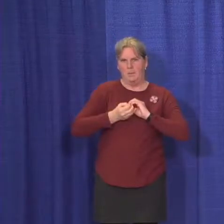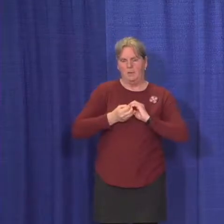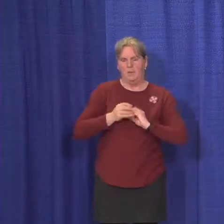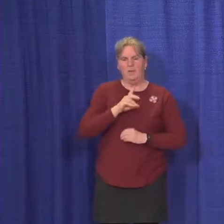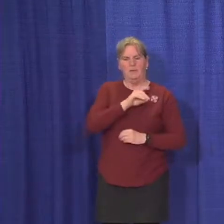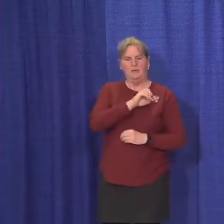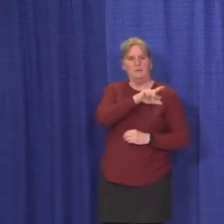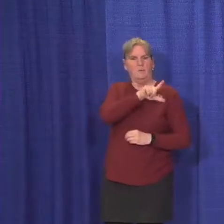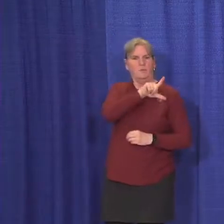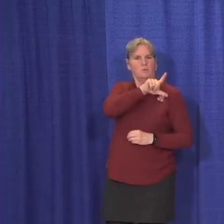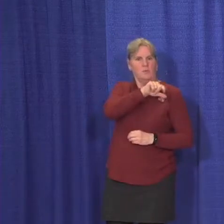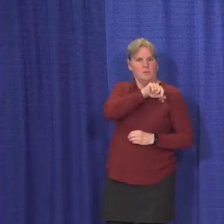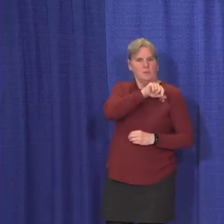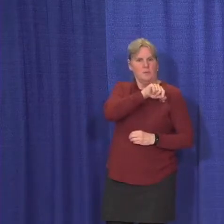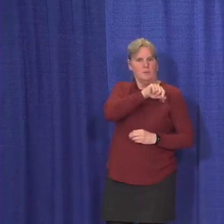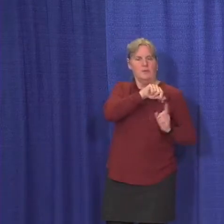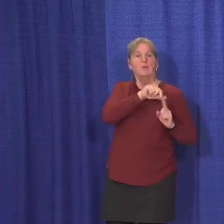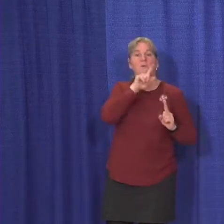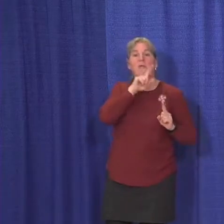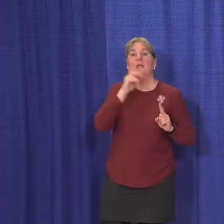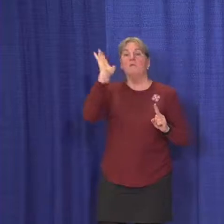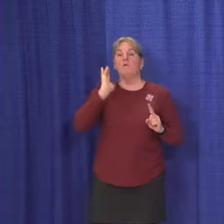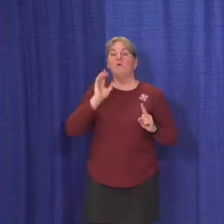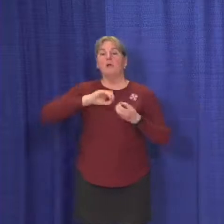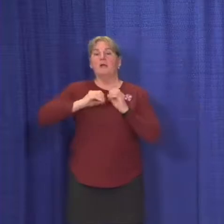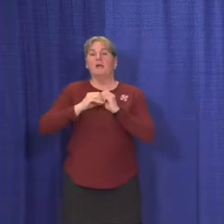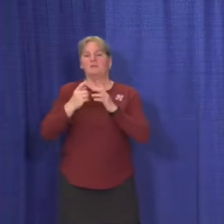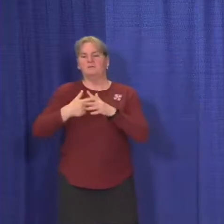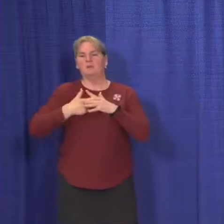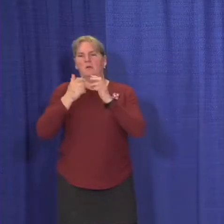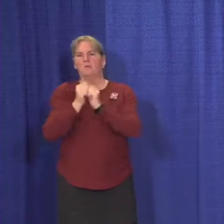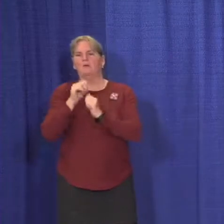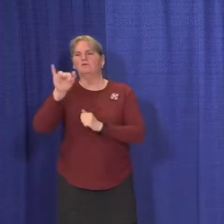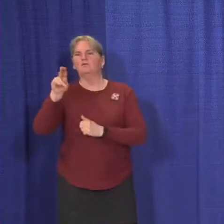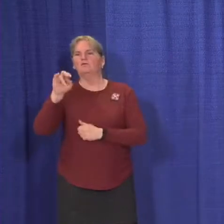denominator using data from December 2020 instead of last